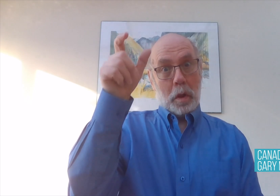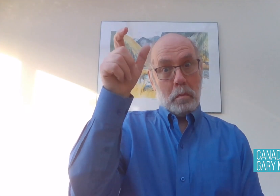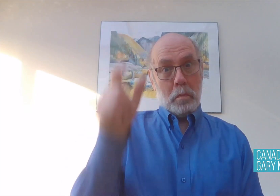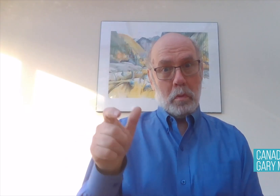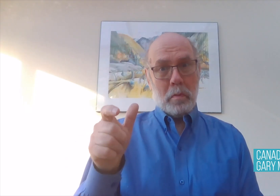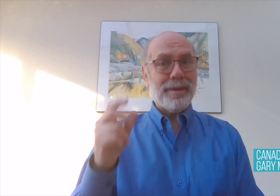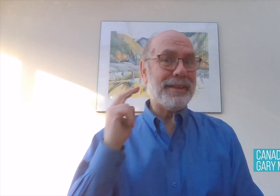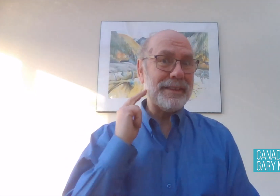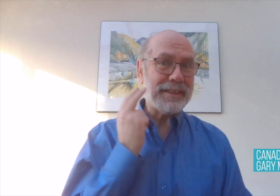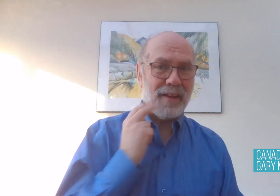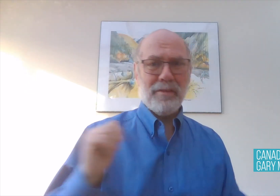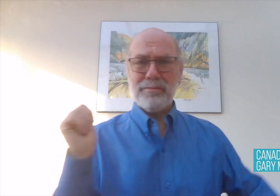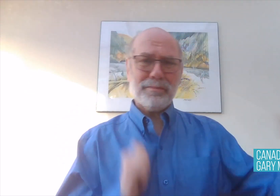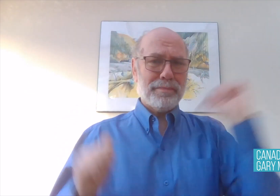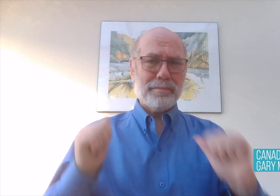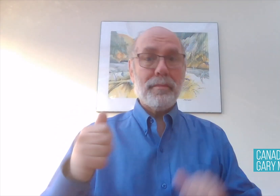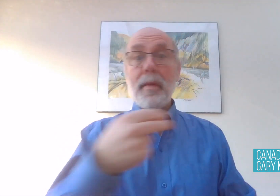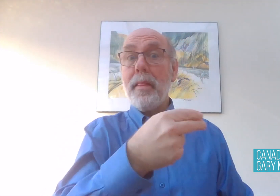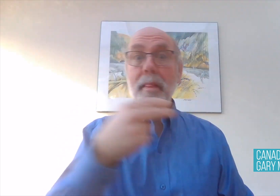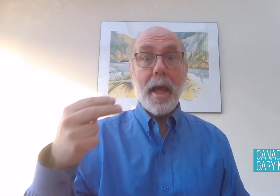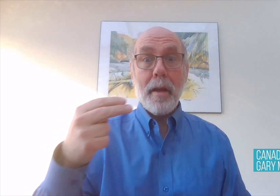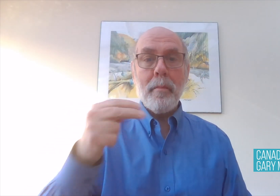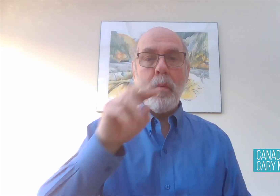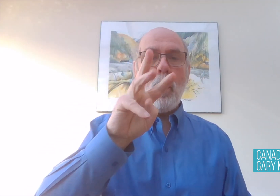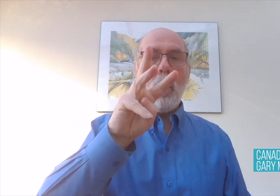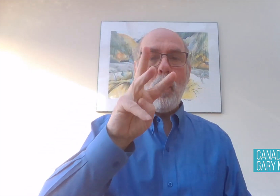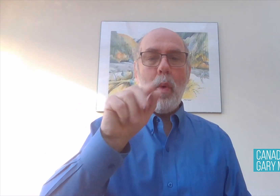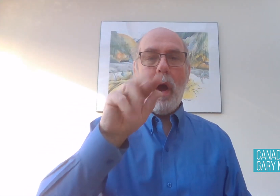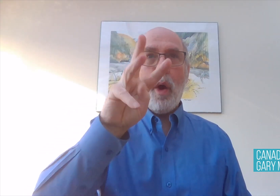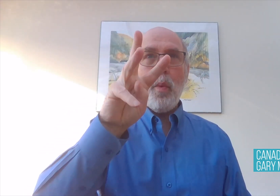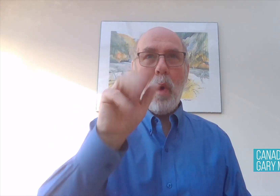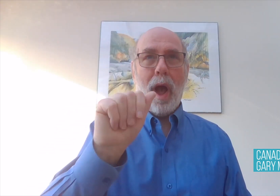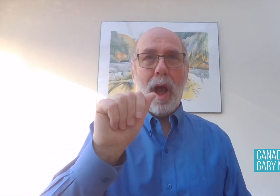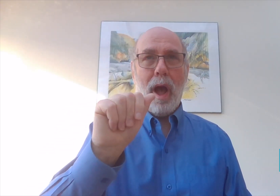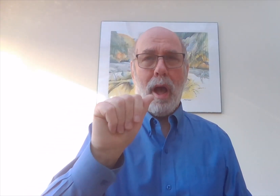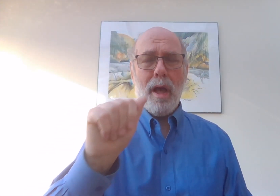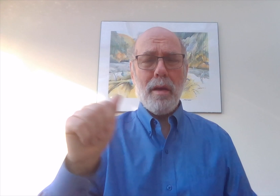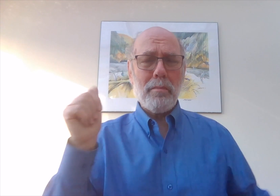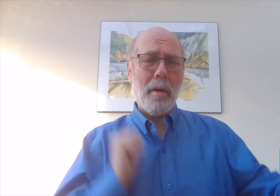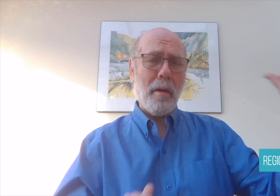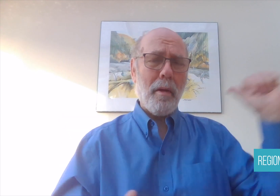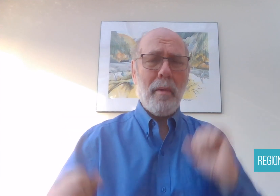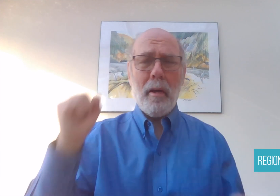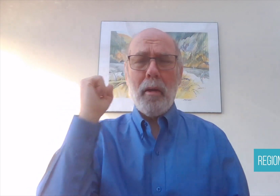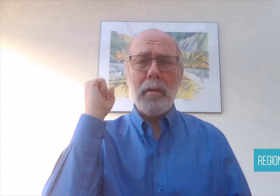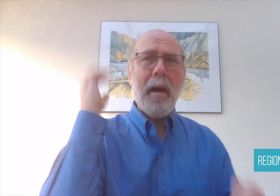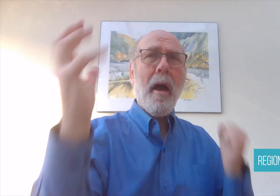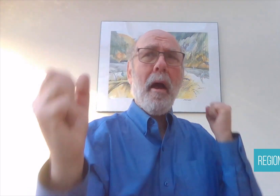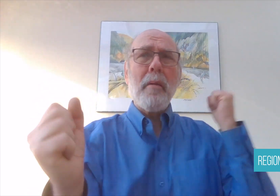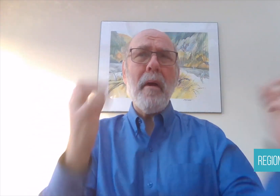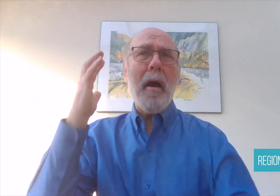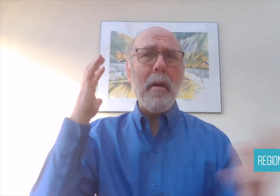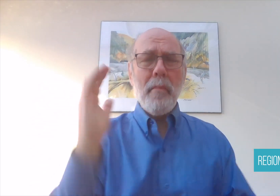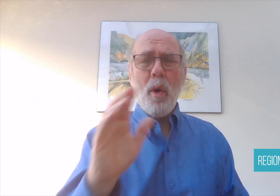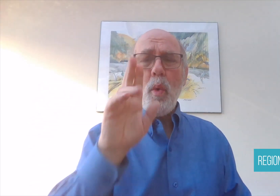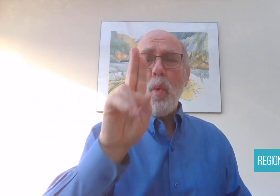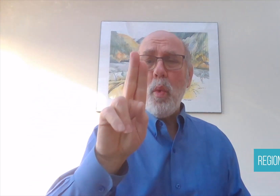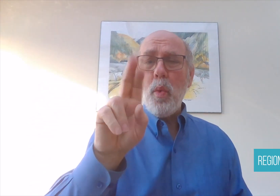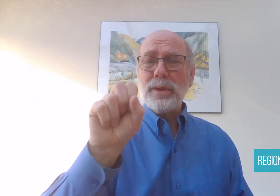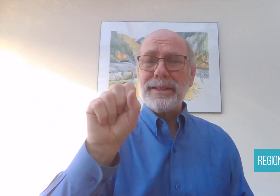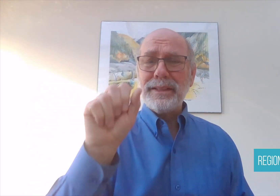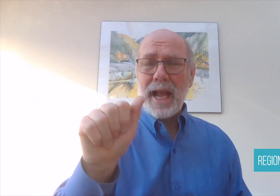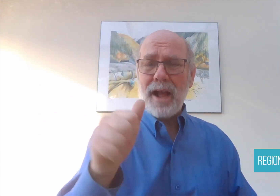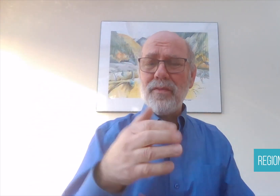A Deaf performer named WAWA performed the American National Anthem